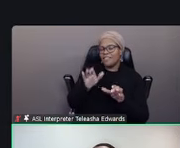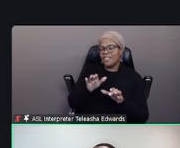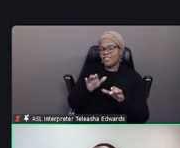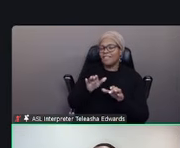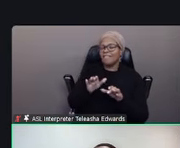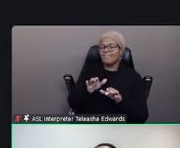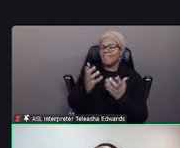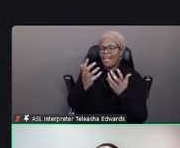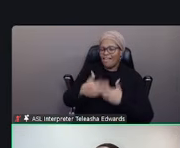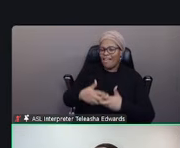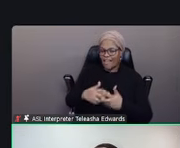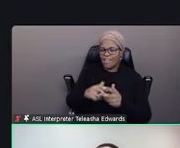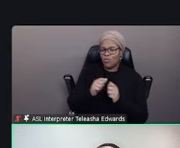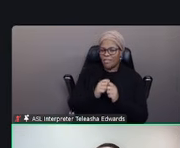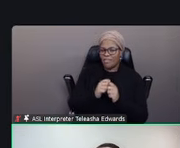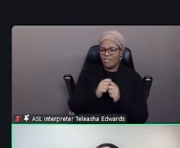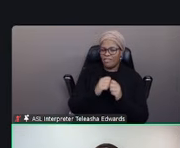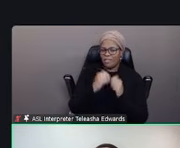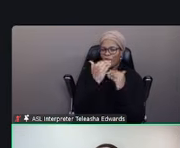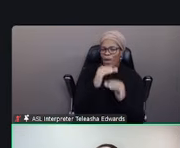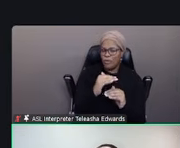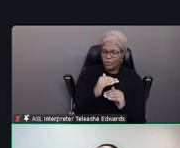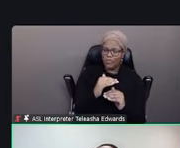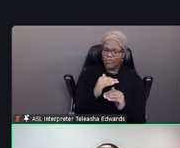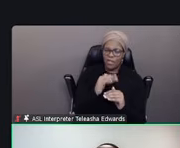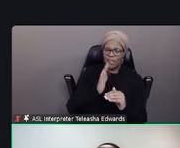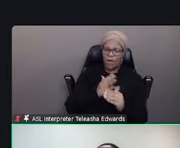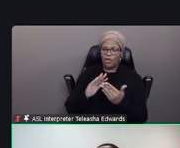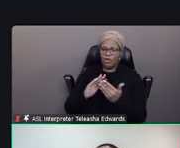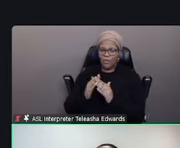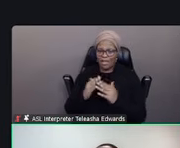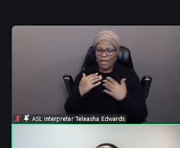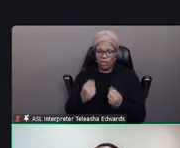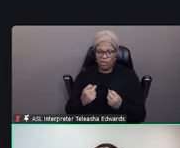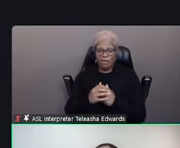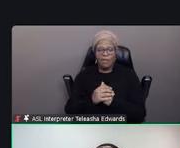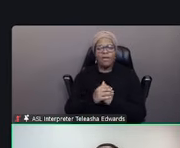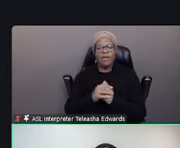transformation program. And then there we've said it I think even in our application that roots hubs